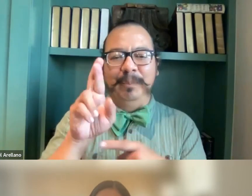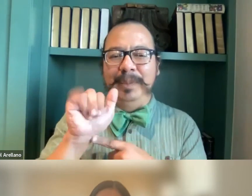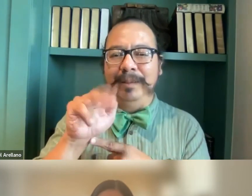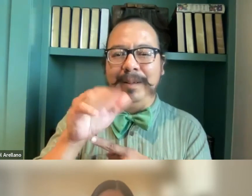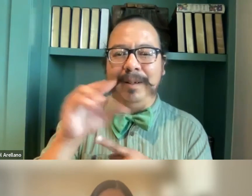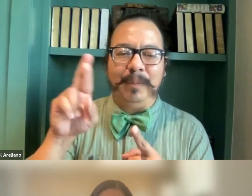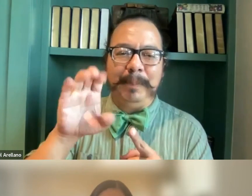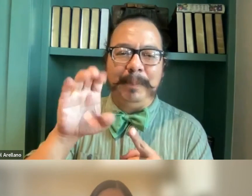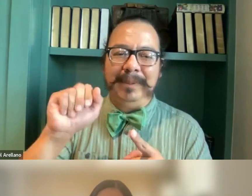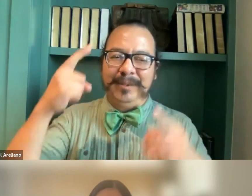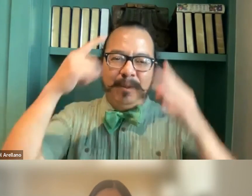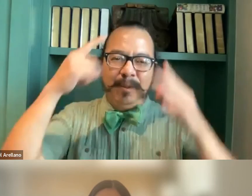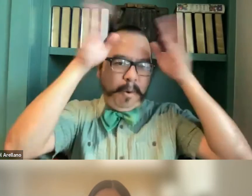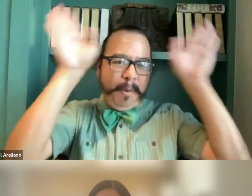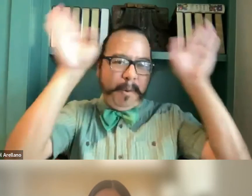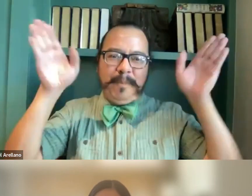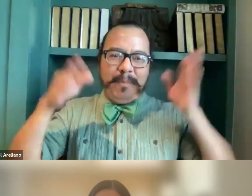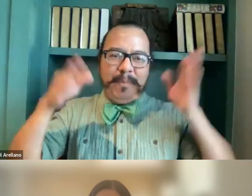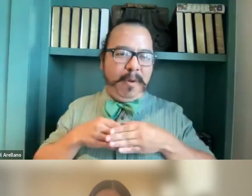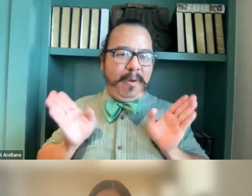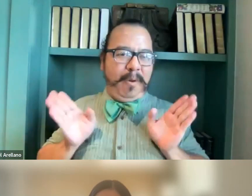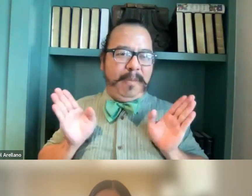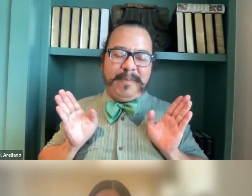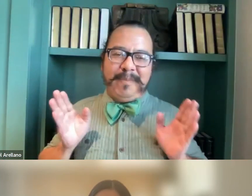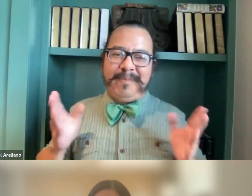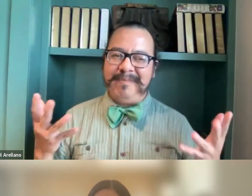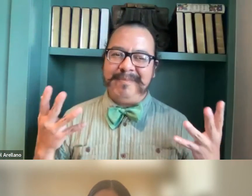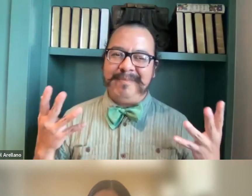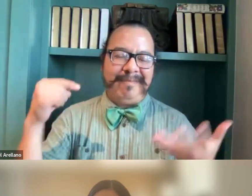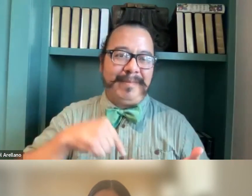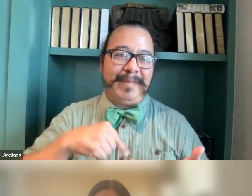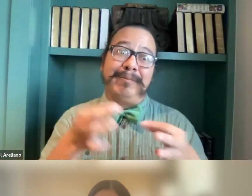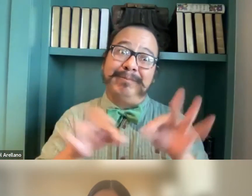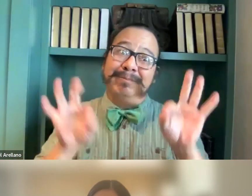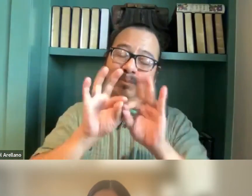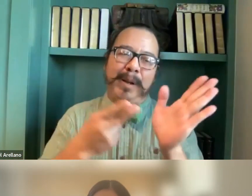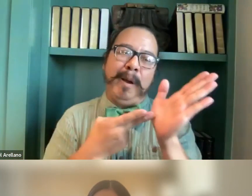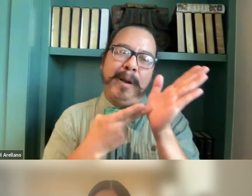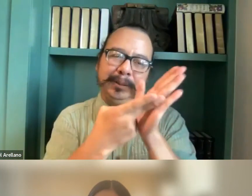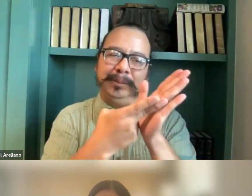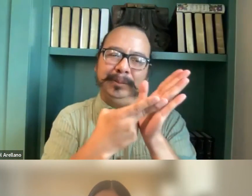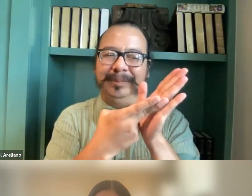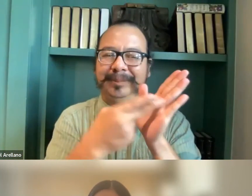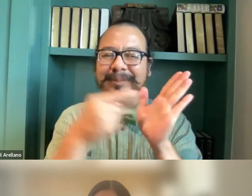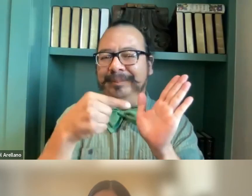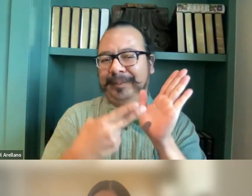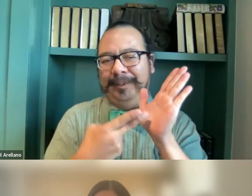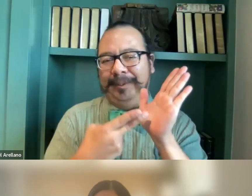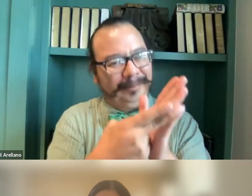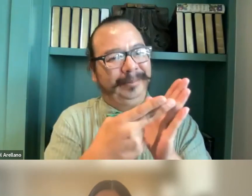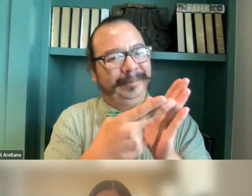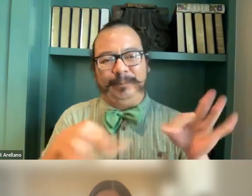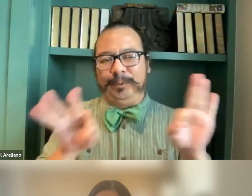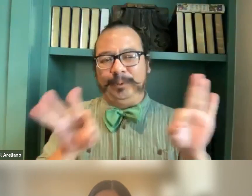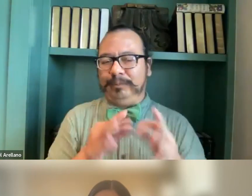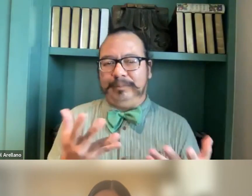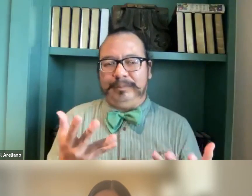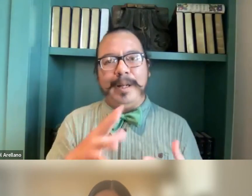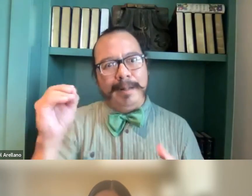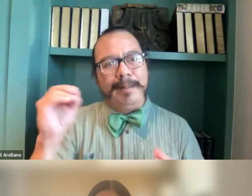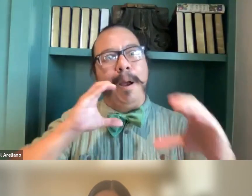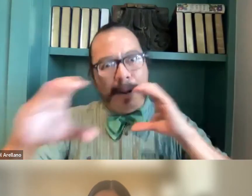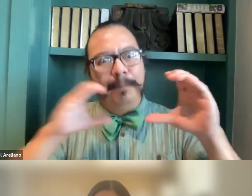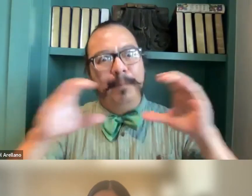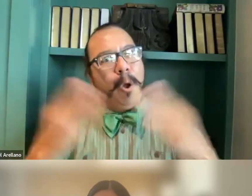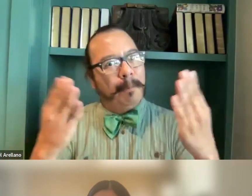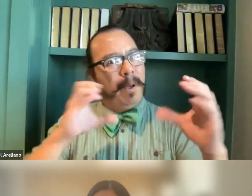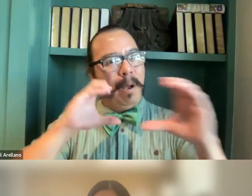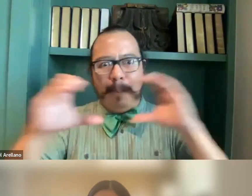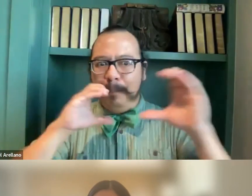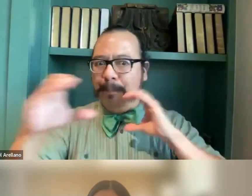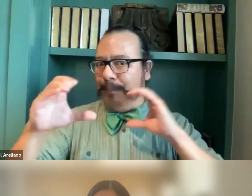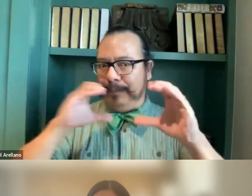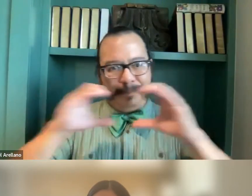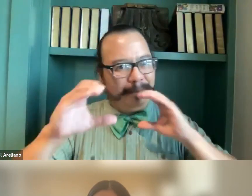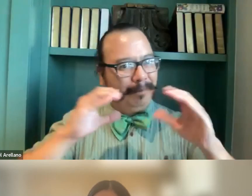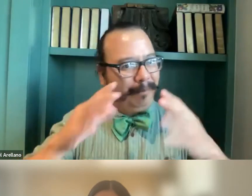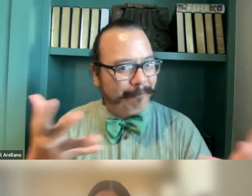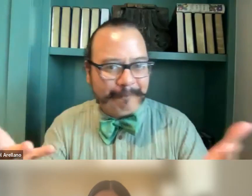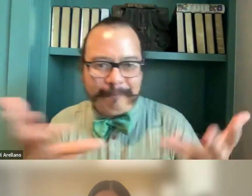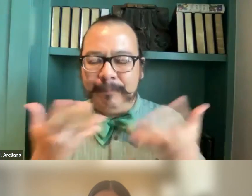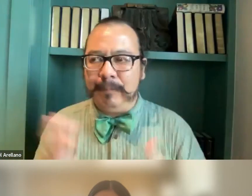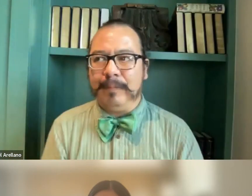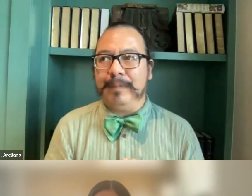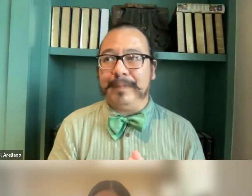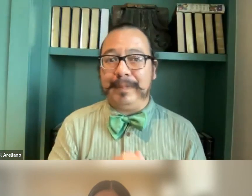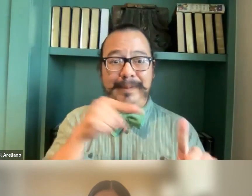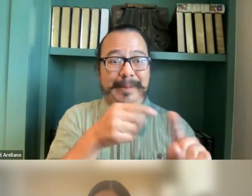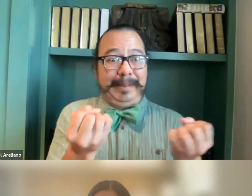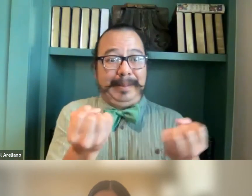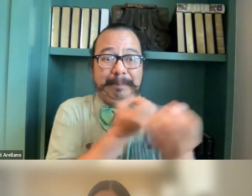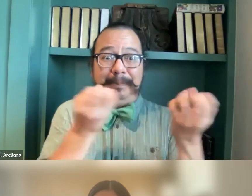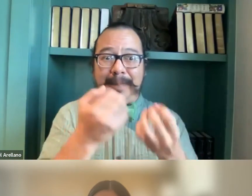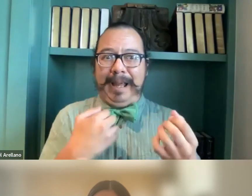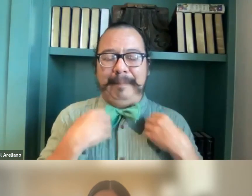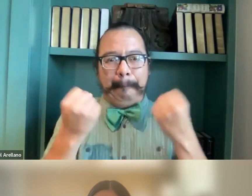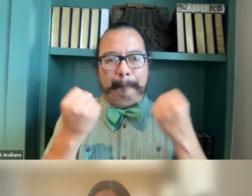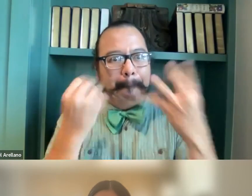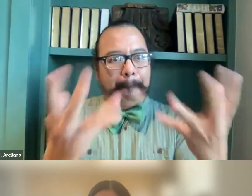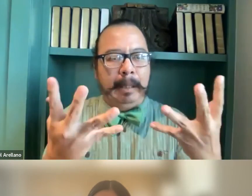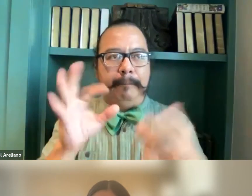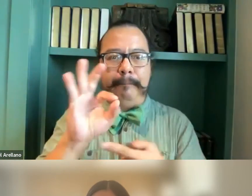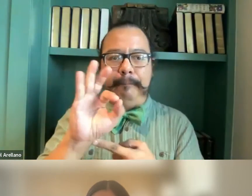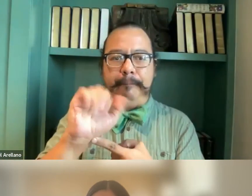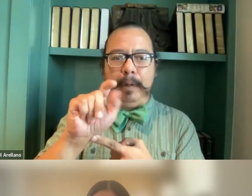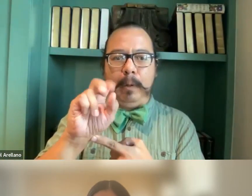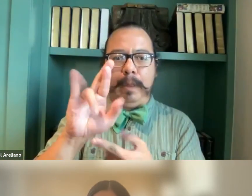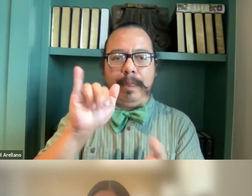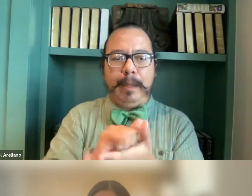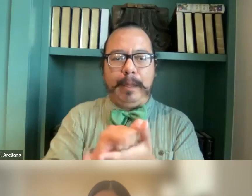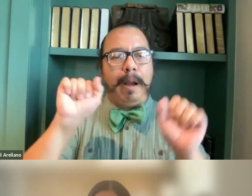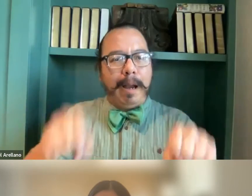ASL, Crescenciano: This is Gabriel speaking. I have to echo. What uh, my colleagues here in the panel I've mentioned Rania, and of course, Dr. Carvin having an open mind, having an open heart, and being authentic authentic, and those conversations authentic in your communication stem